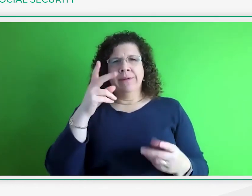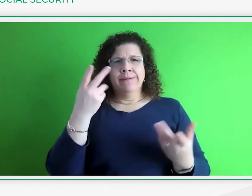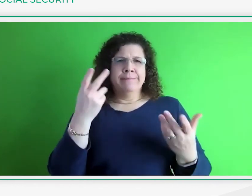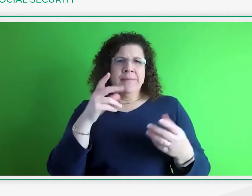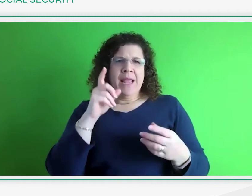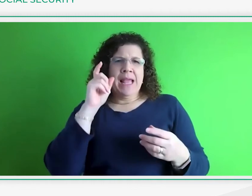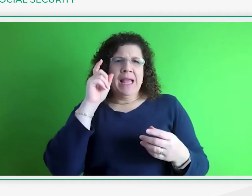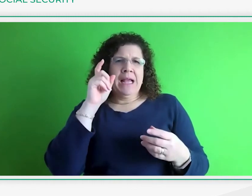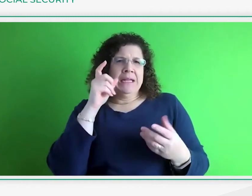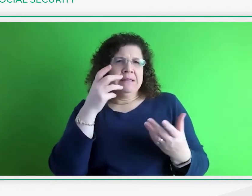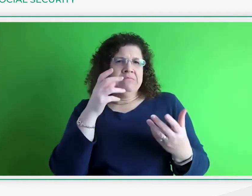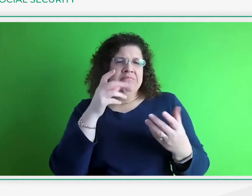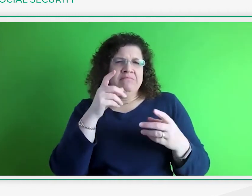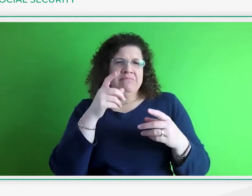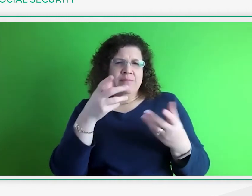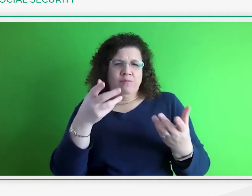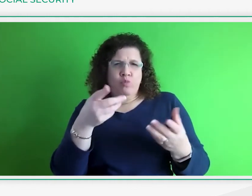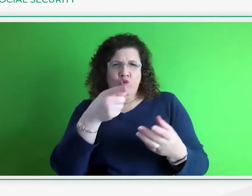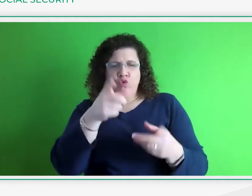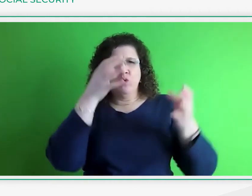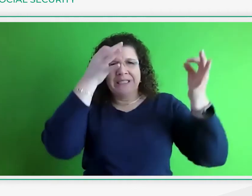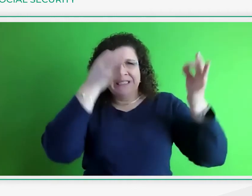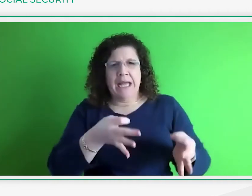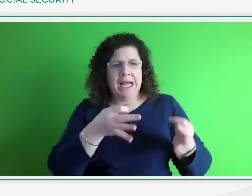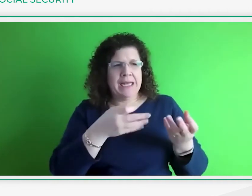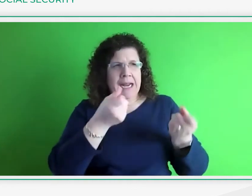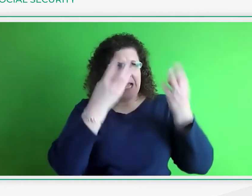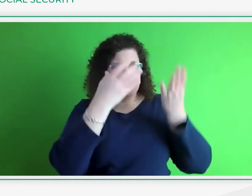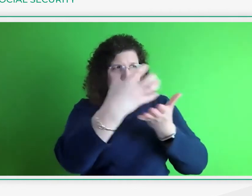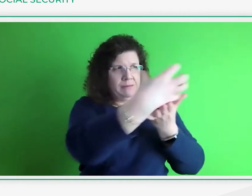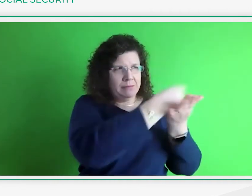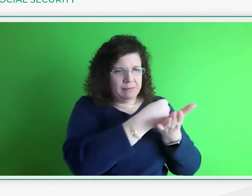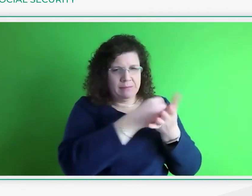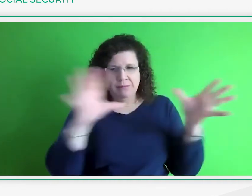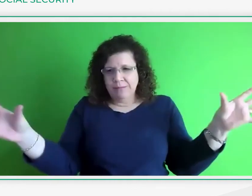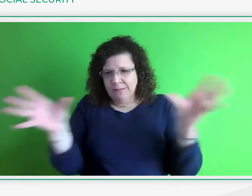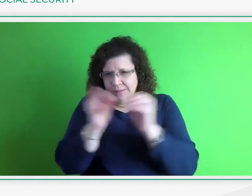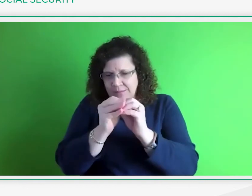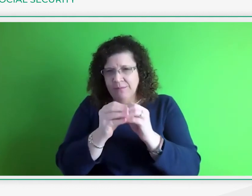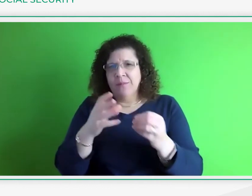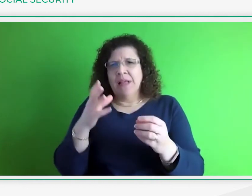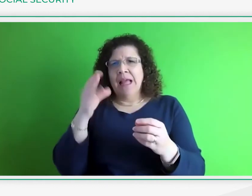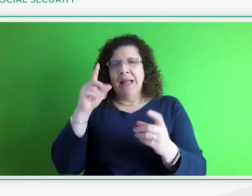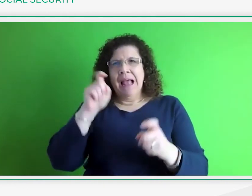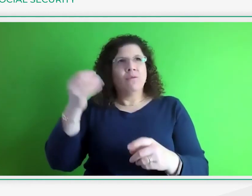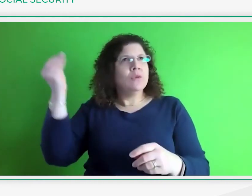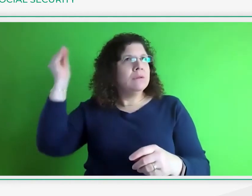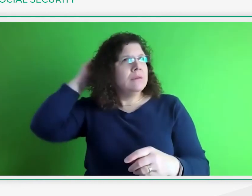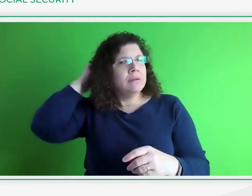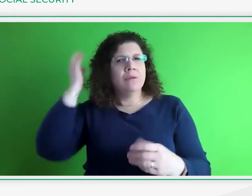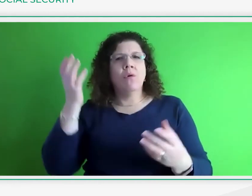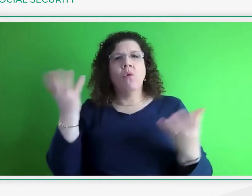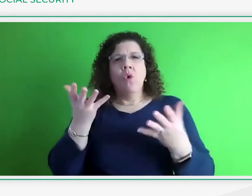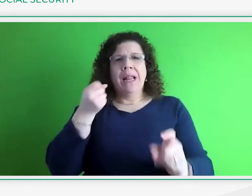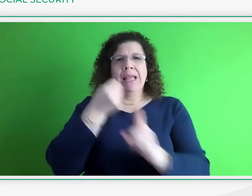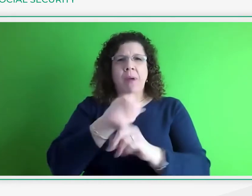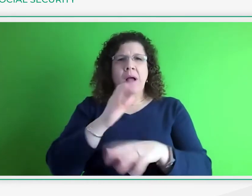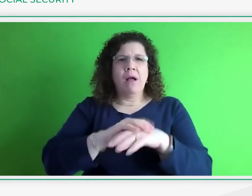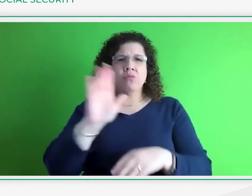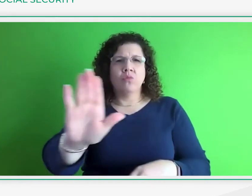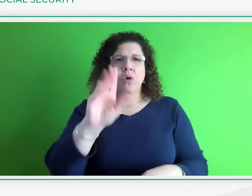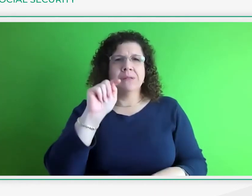If you decide how much you want to have for your total income, you have to keep in mind